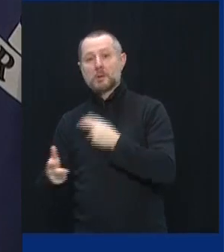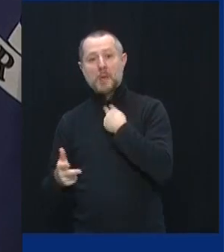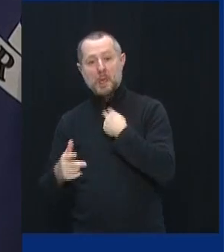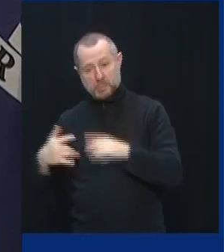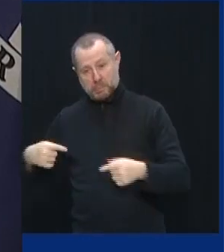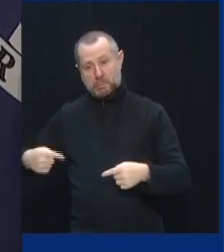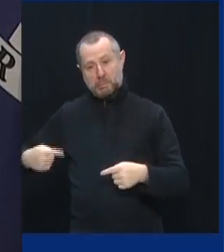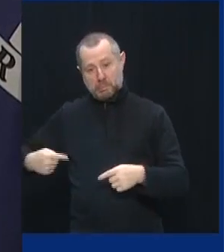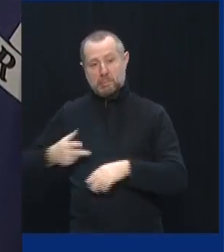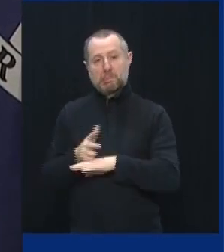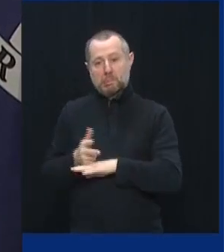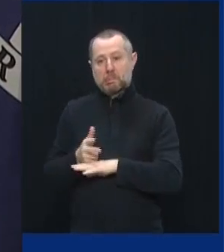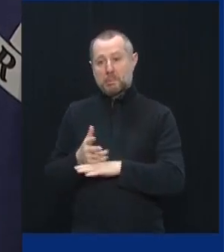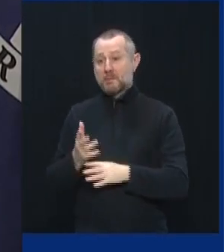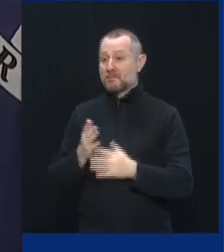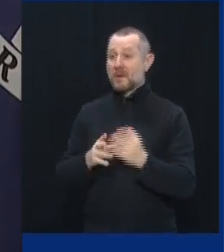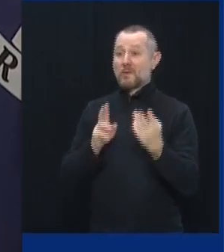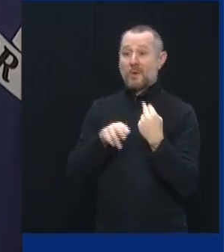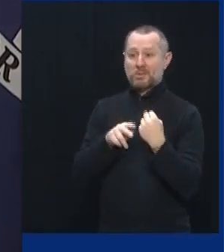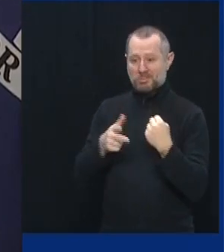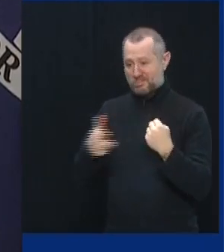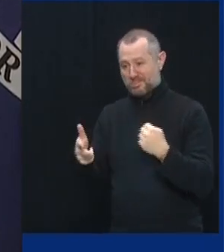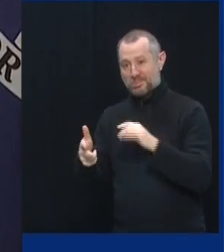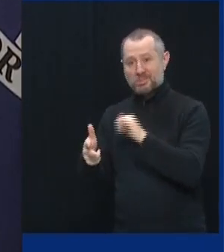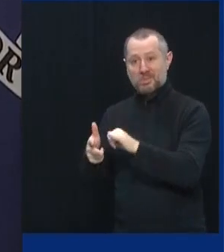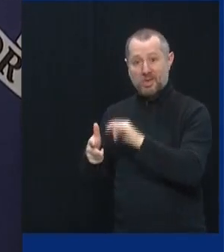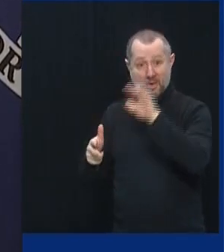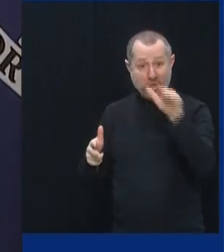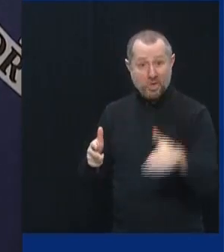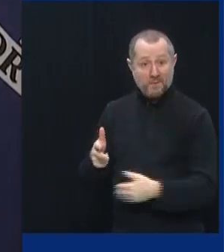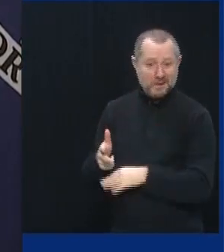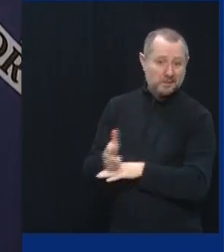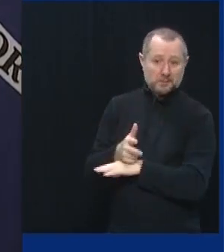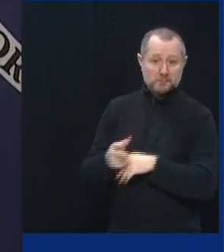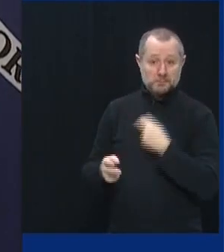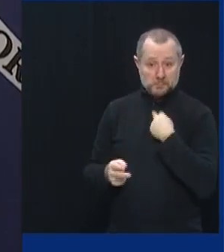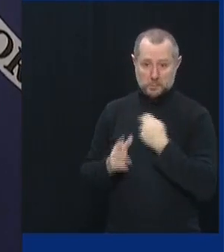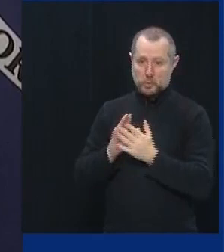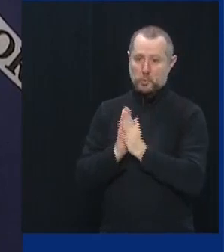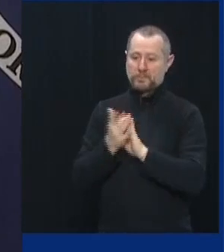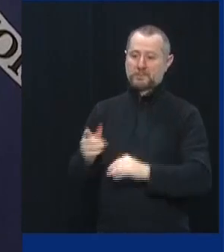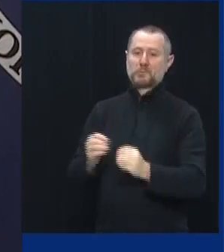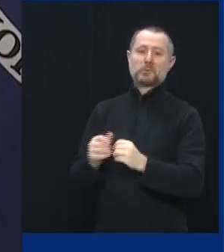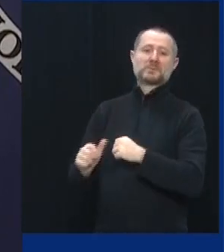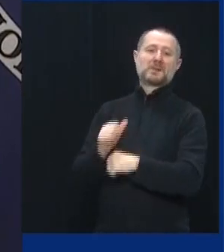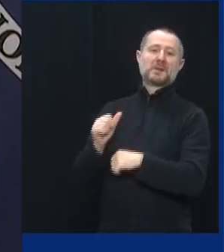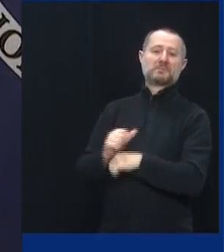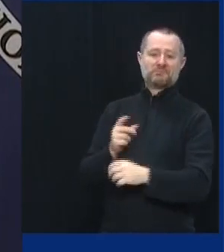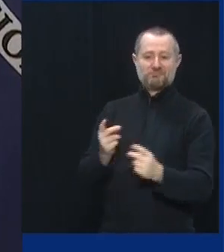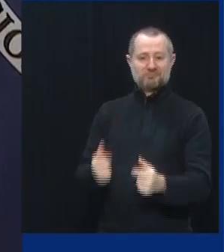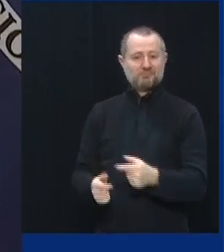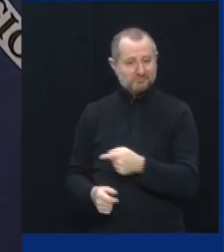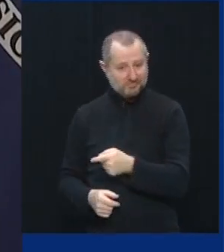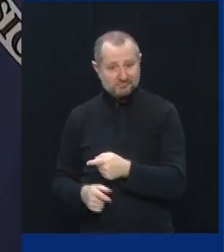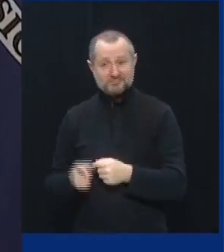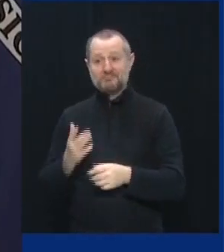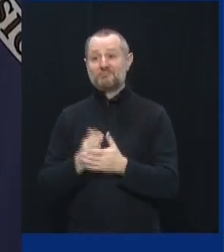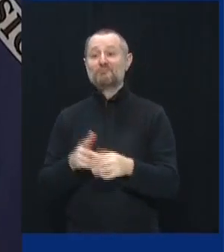CLEANED PROPERLY, AS I MENTIONED BEFORE, PEOPLE GET STRANDED, AND IF YOU'RE STUCK IN A CAR IN A